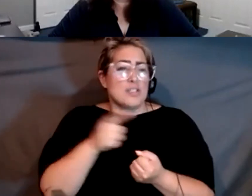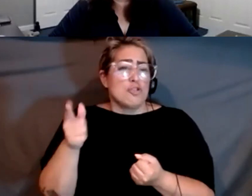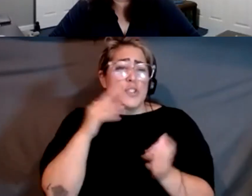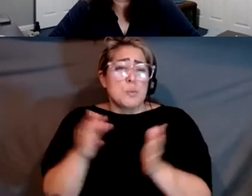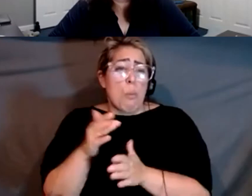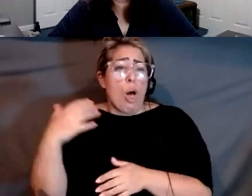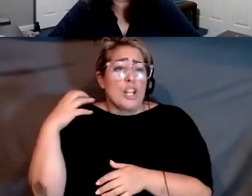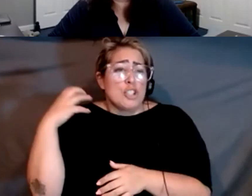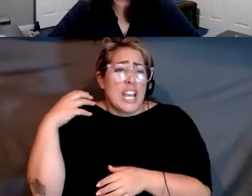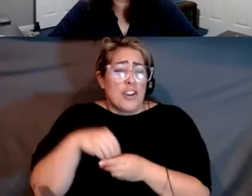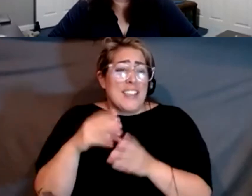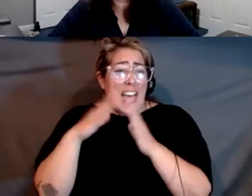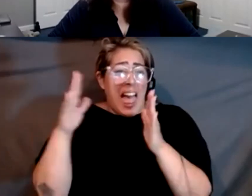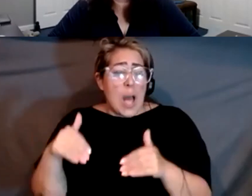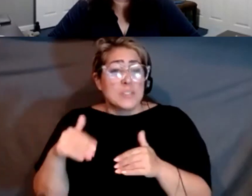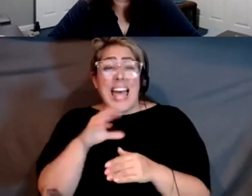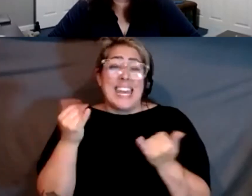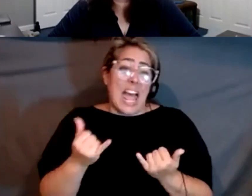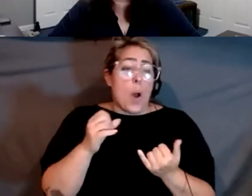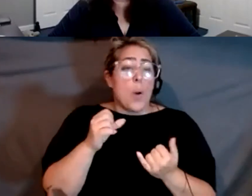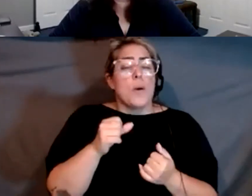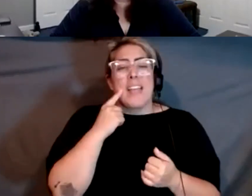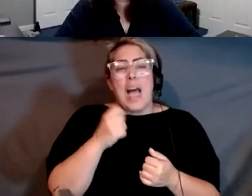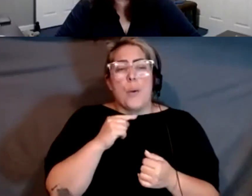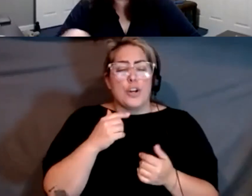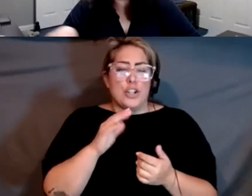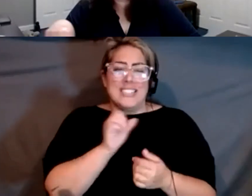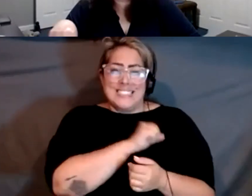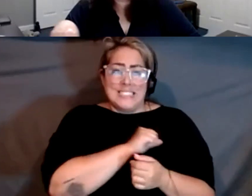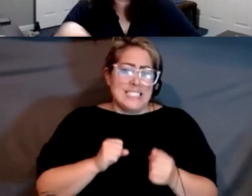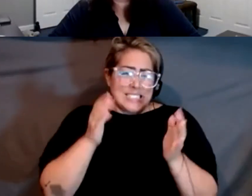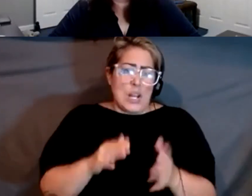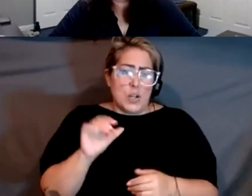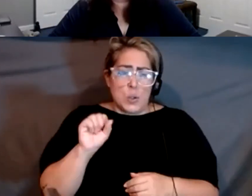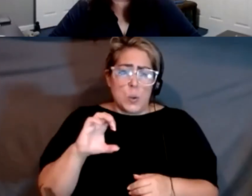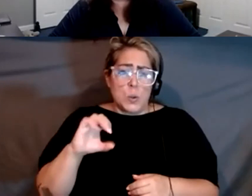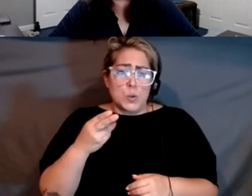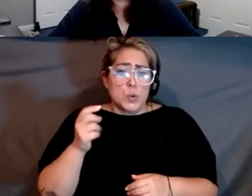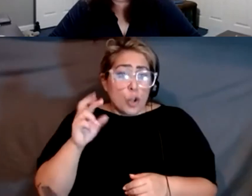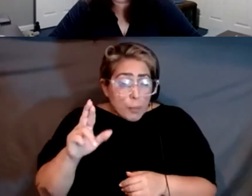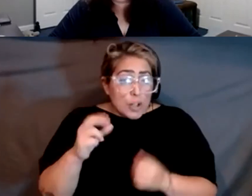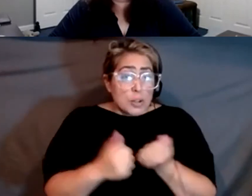And Senator Schumer -- both integral to getting this piece of legislation to move. It was a big piece of what we were doing.